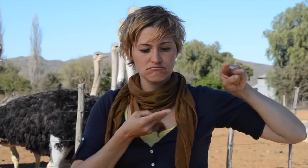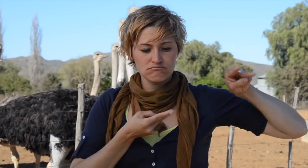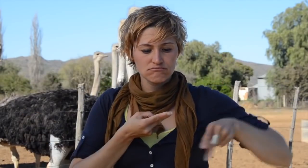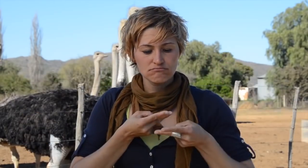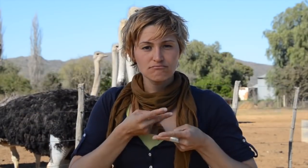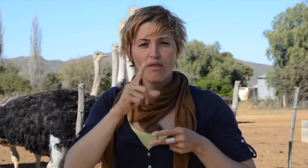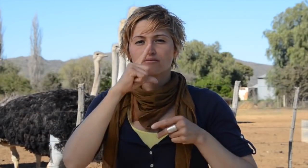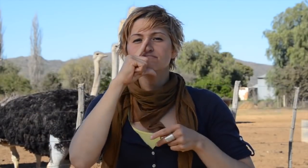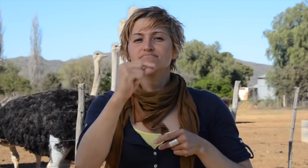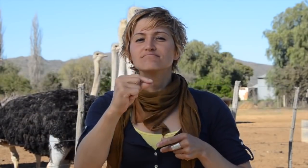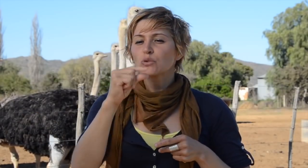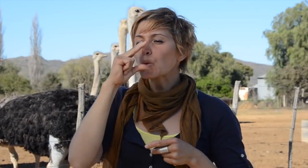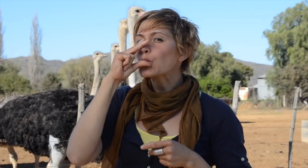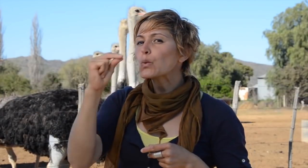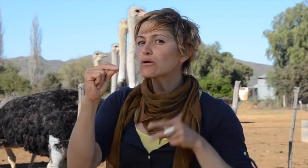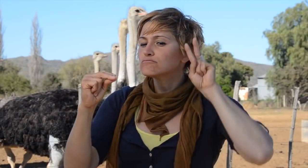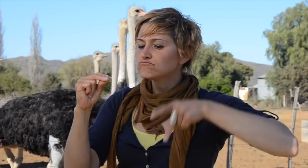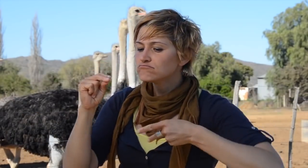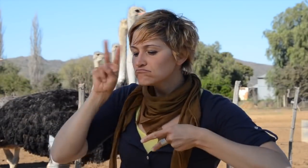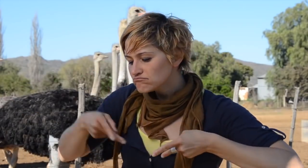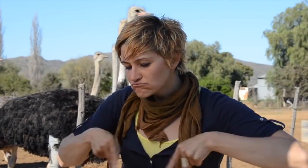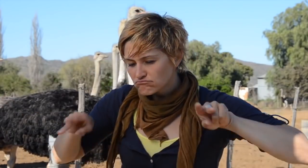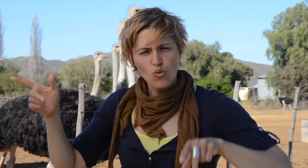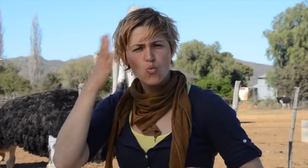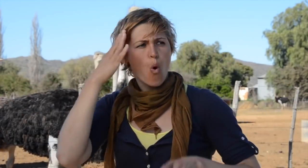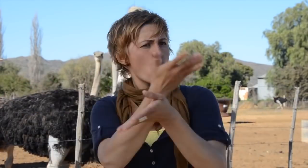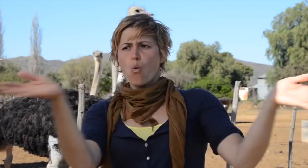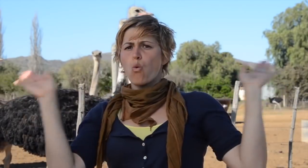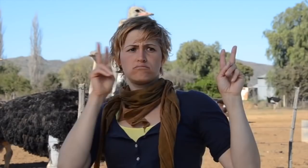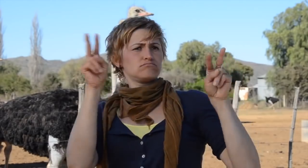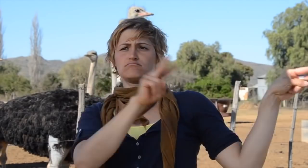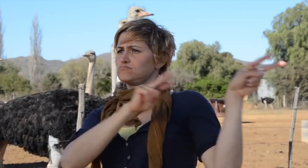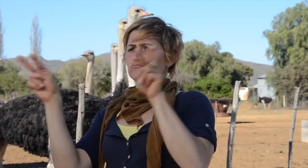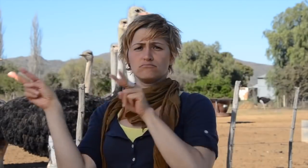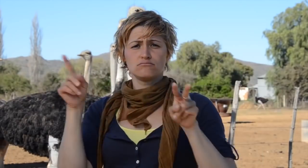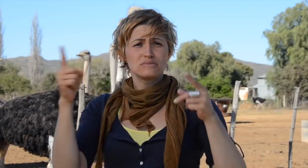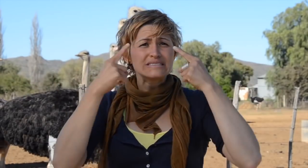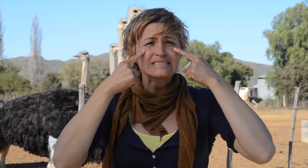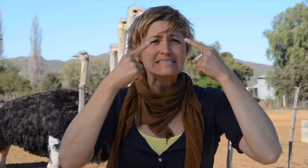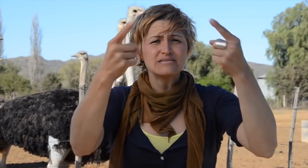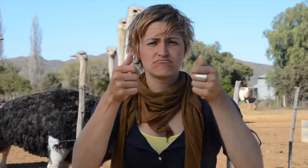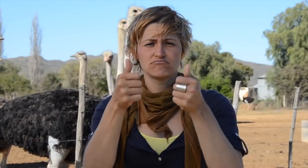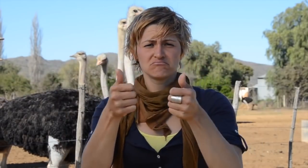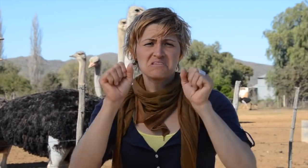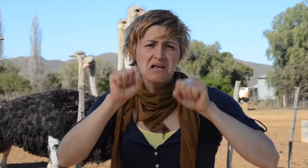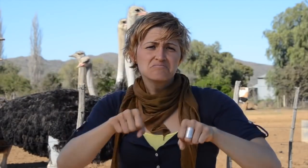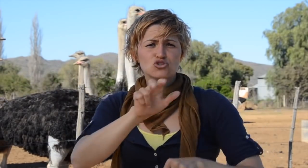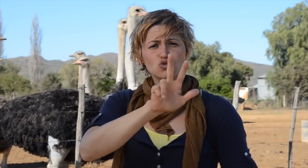wide spectrum, including viewing under their beaks, and knowing what is in their environment.